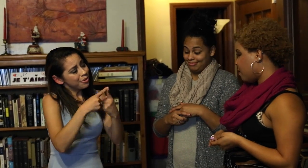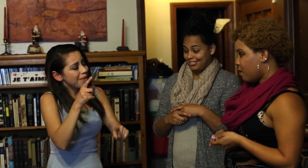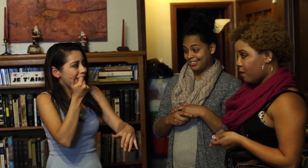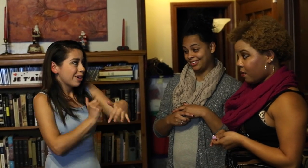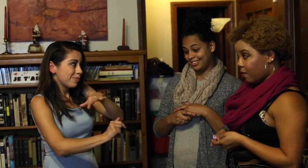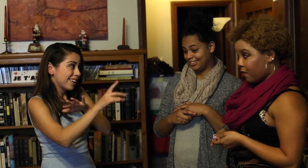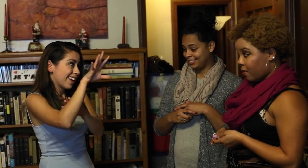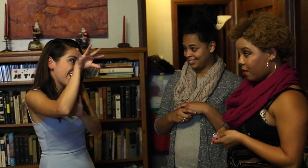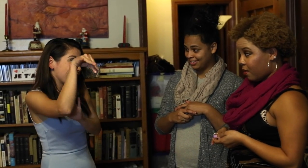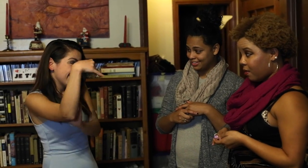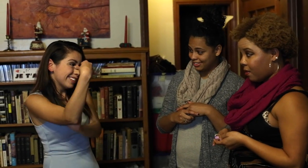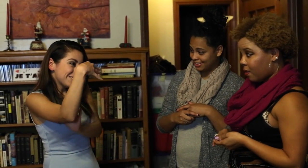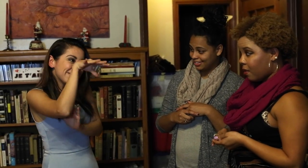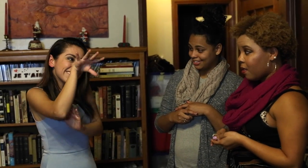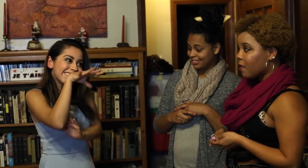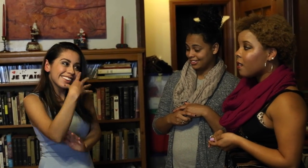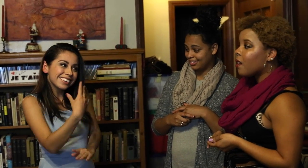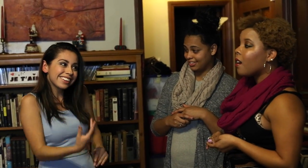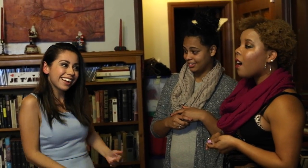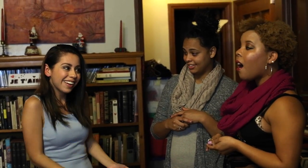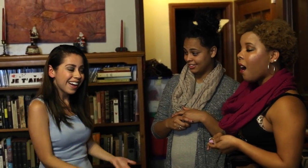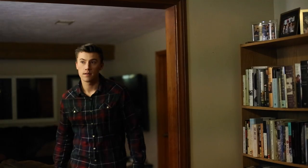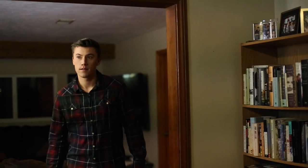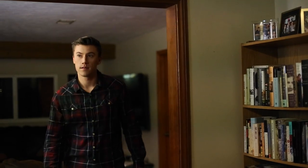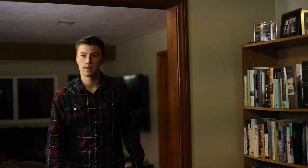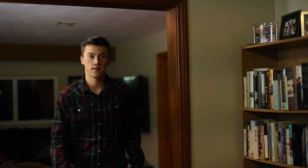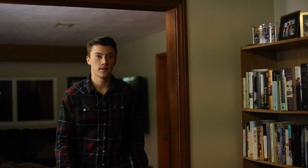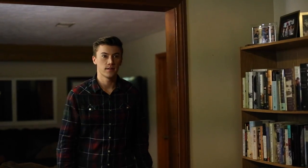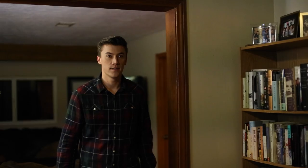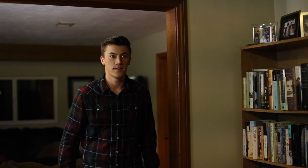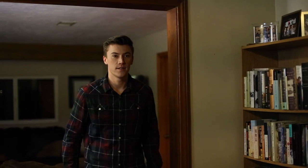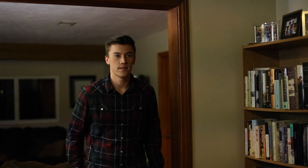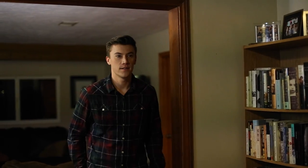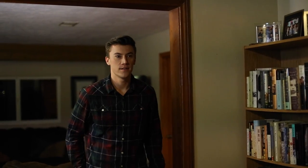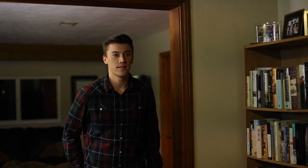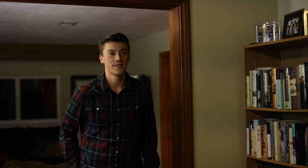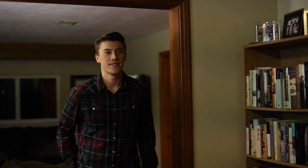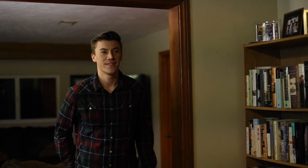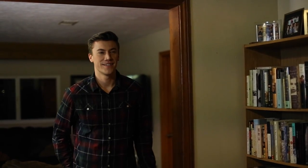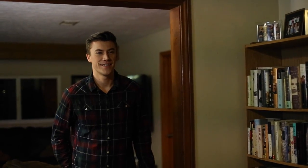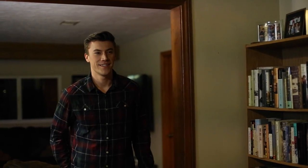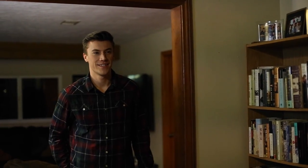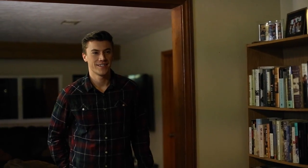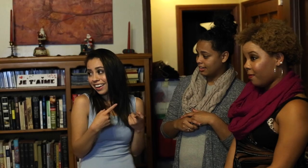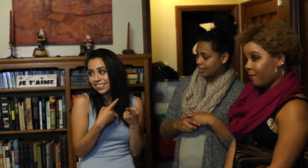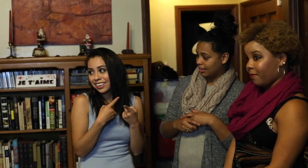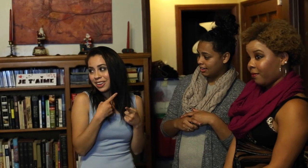But I'mma be under the mistletoe. I don't want to miss out on the holiday.